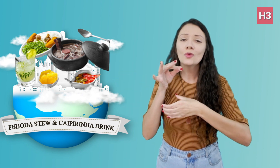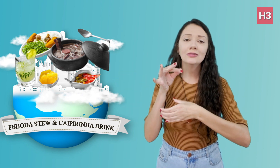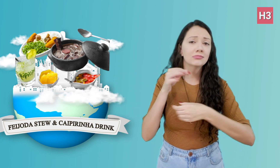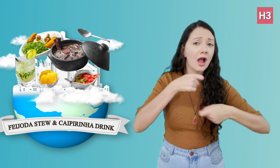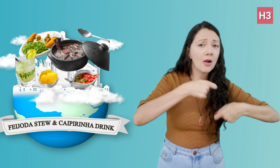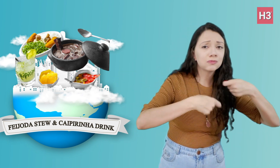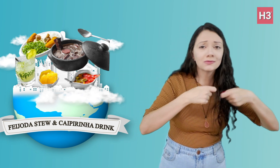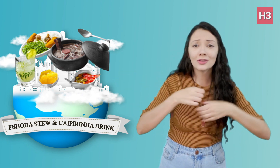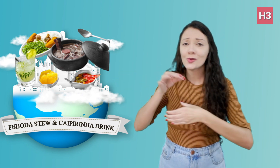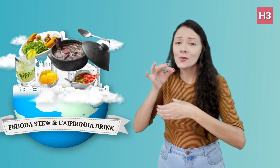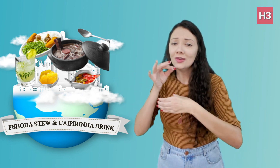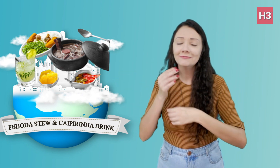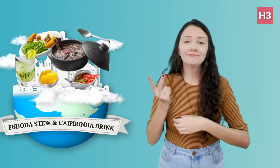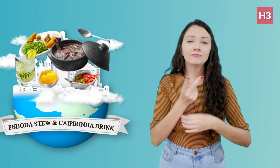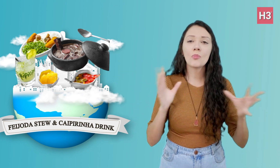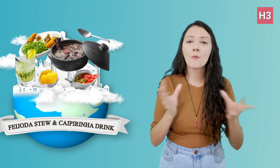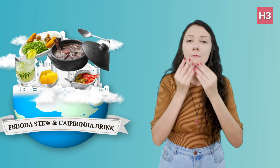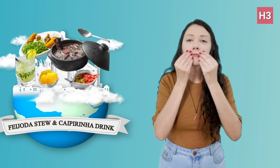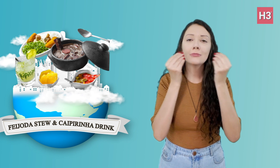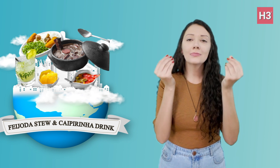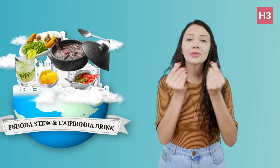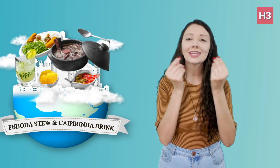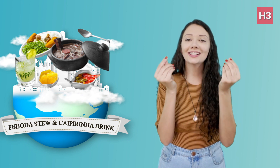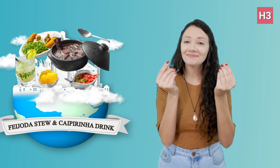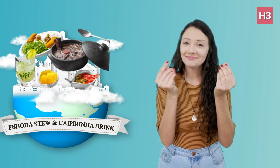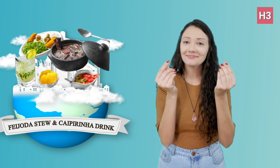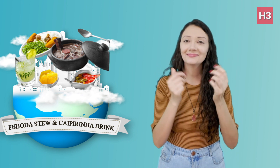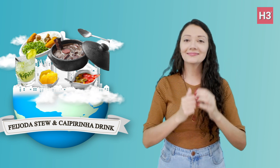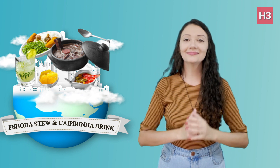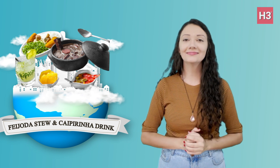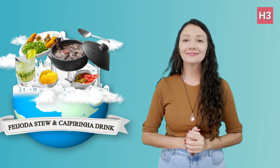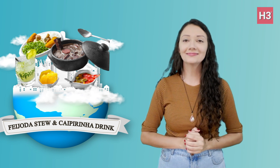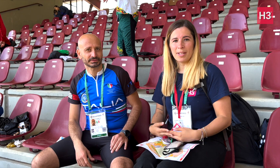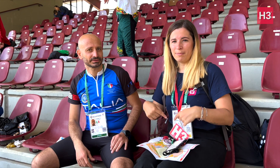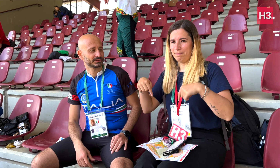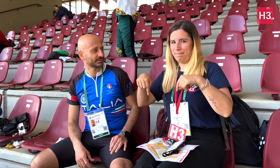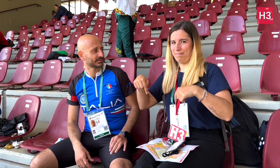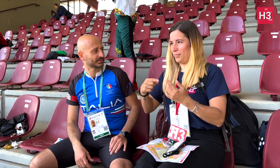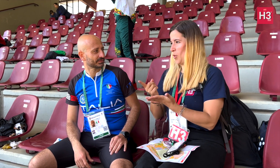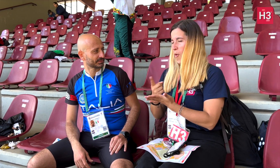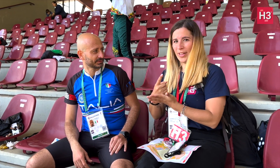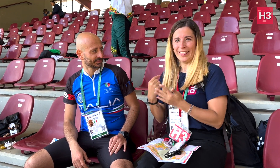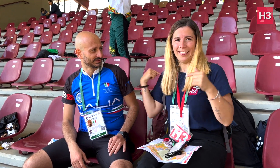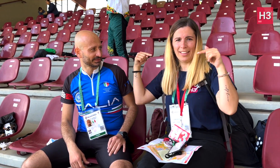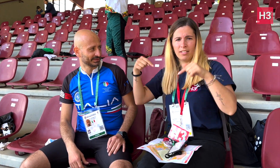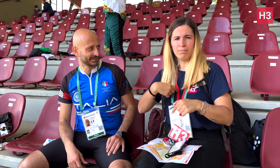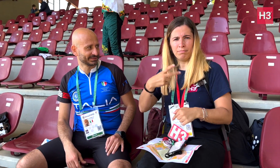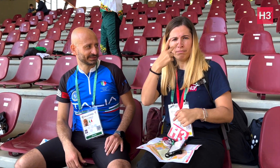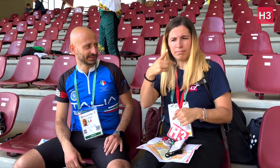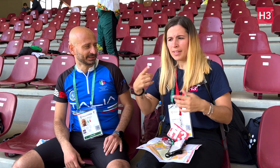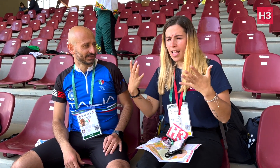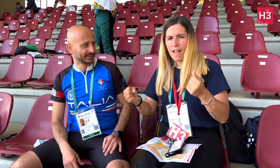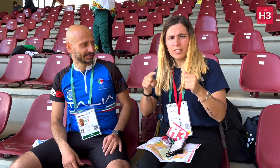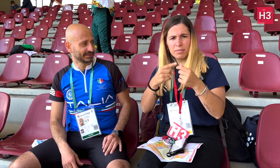without doubt the most Brazilian combination of all! We’re here at the Orienteering